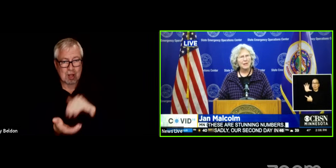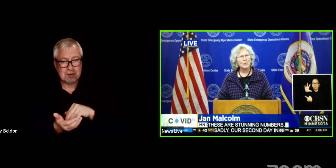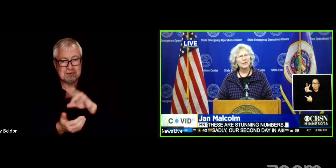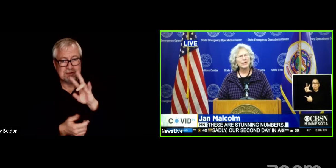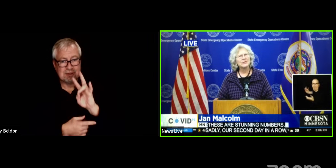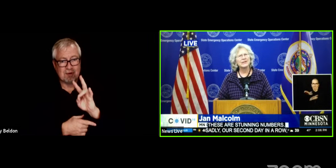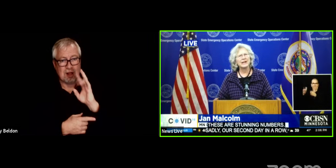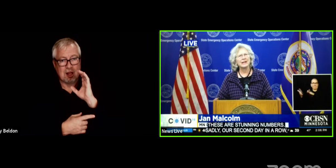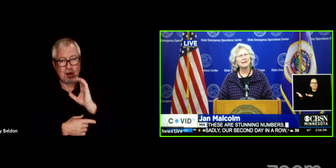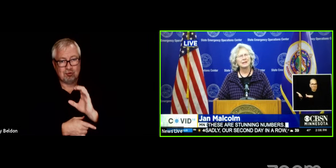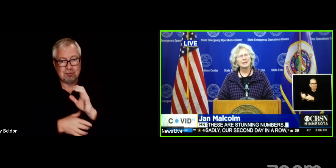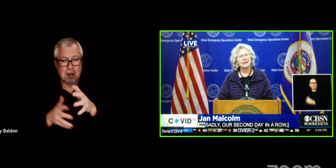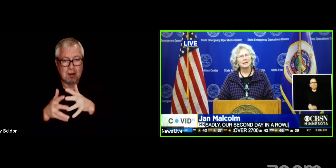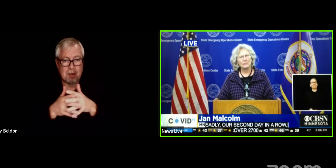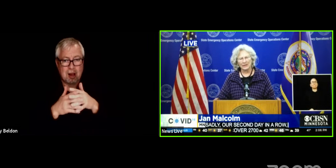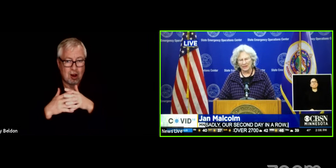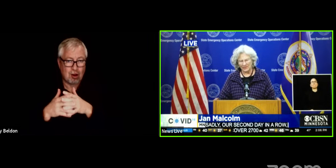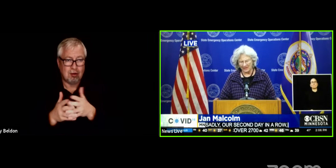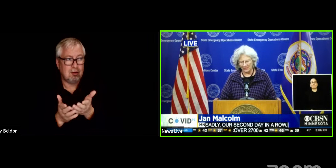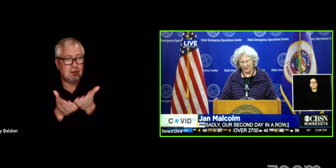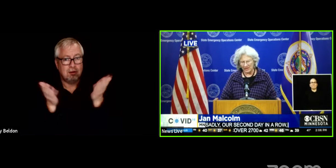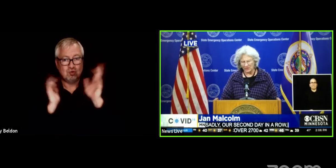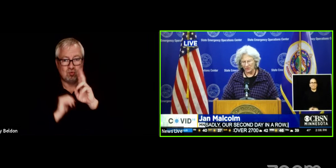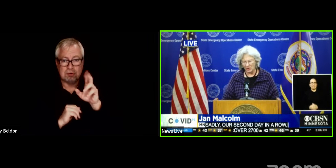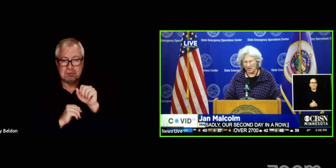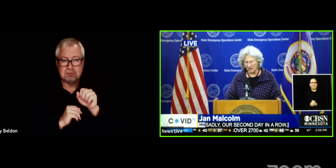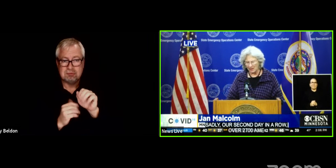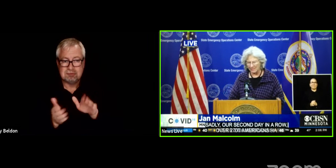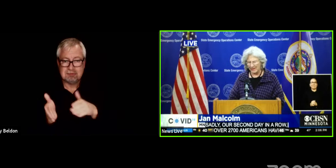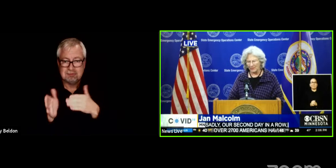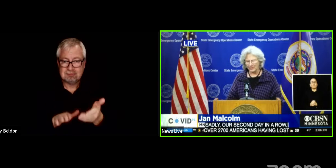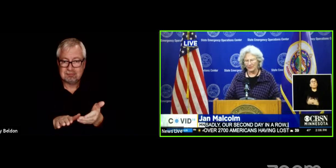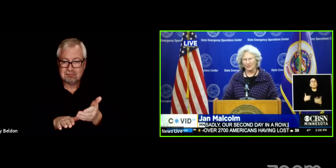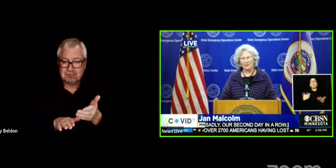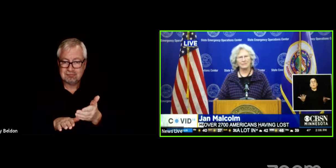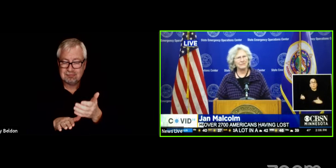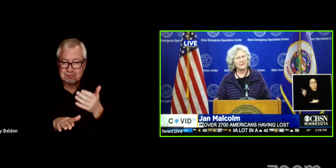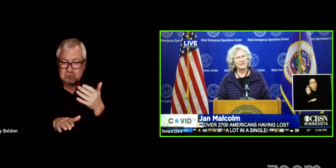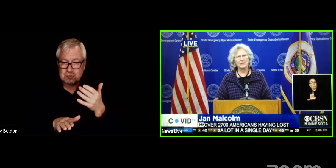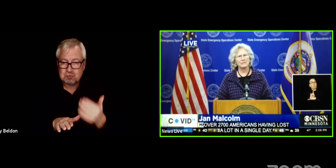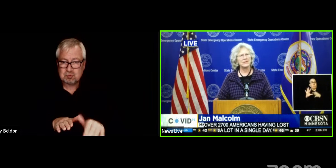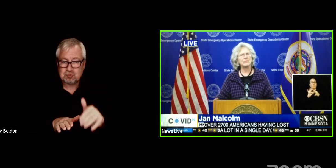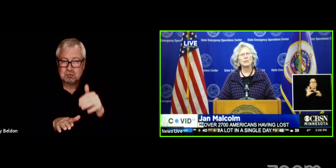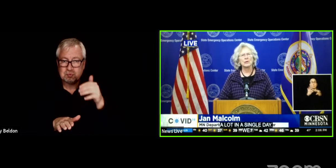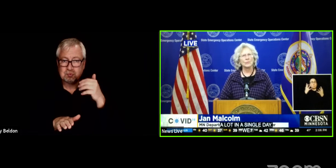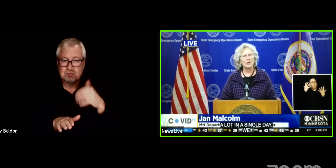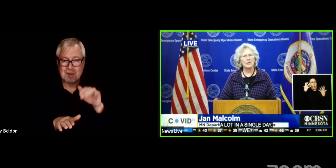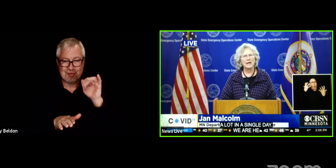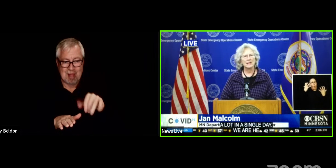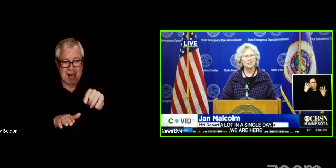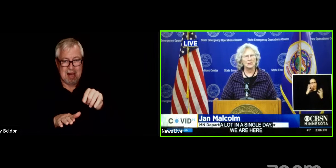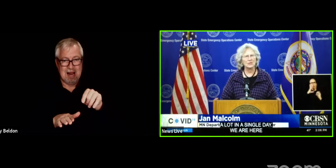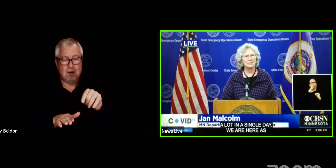BUT WE'RE HERE TODAY AS THE GOVERNOR SAID TO TALK ABOUT THE IMPORTANT WORK GOING ON IN LONG I TERM